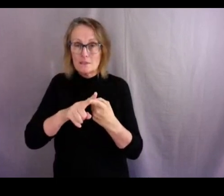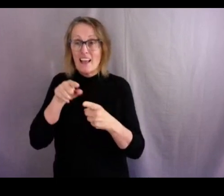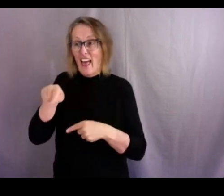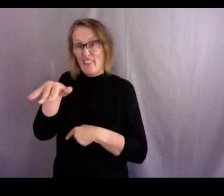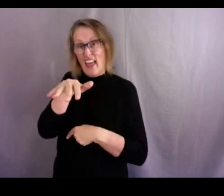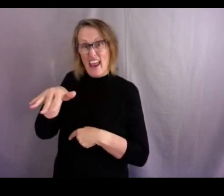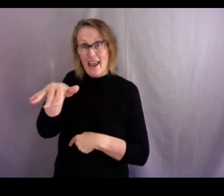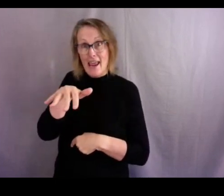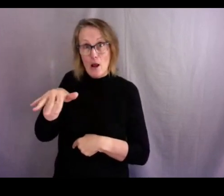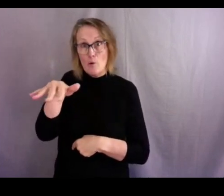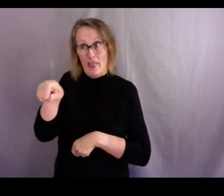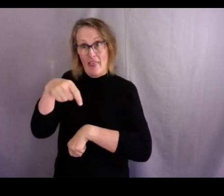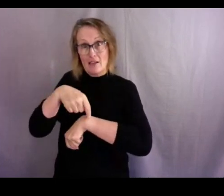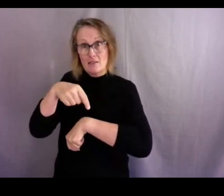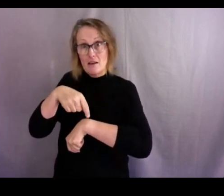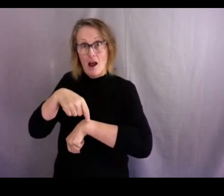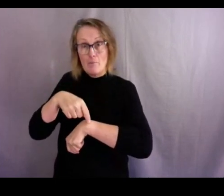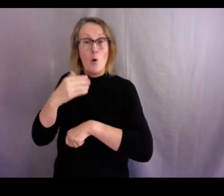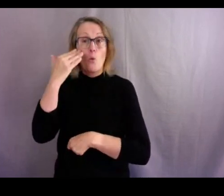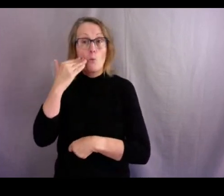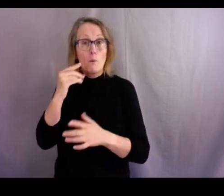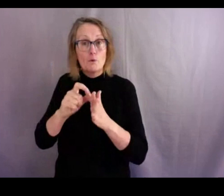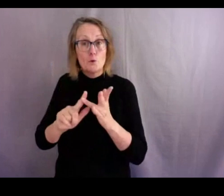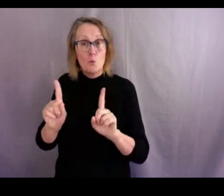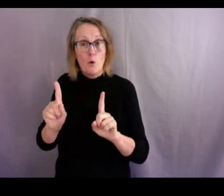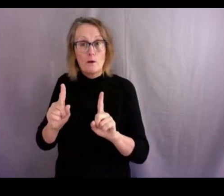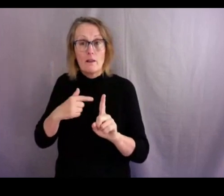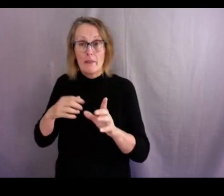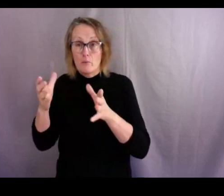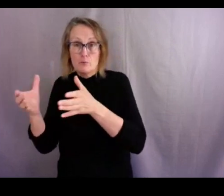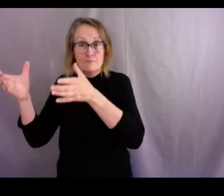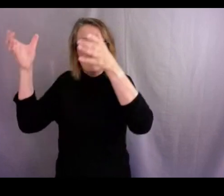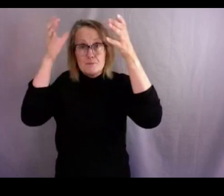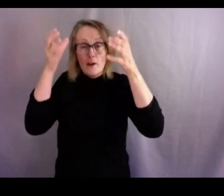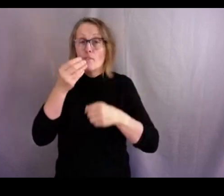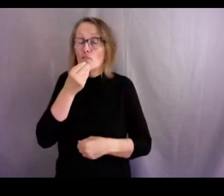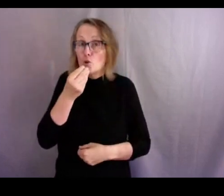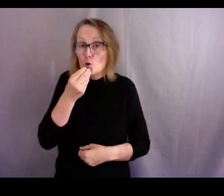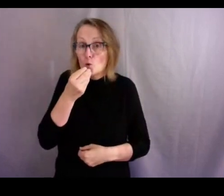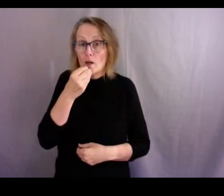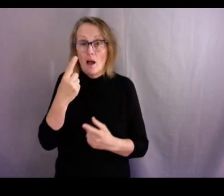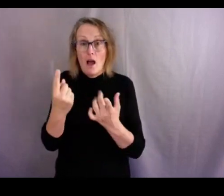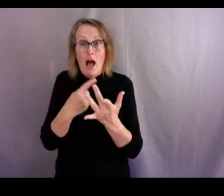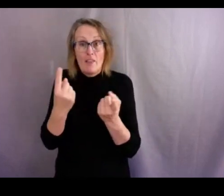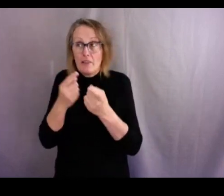In that period, women carried loads of food and many other goods on their heads.